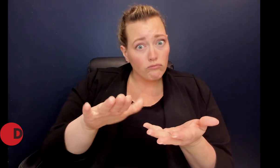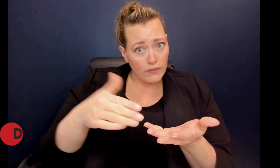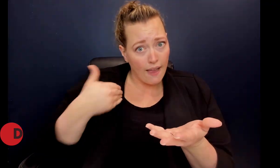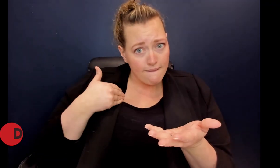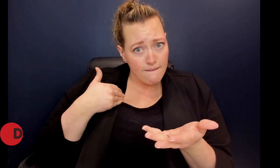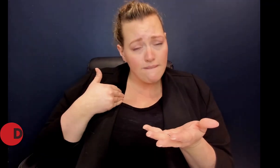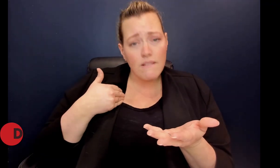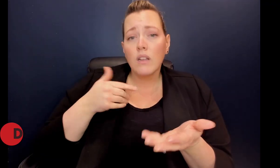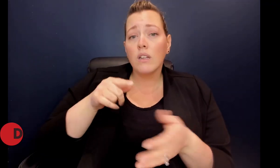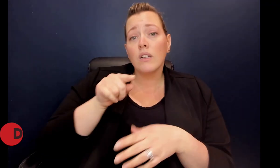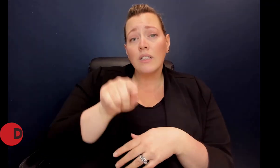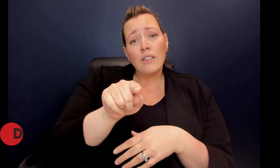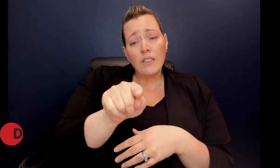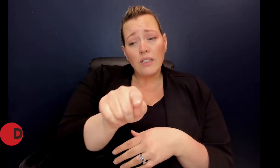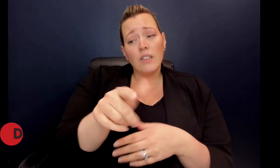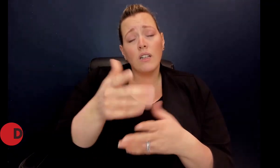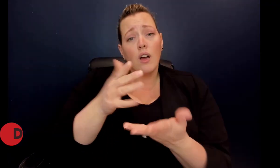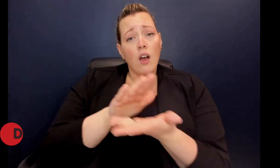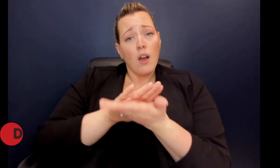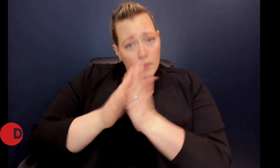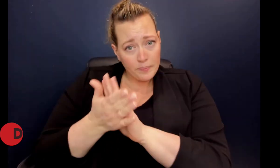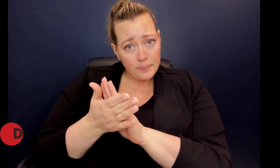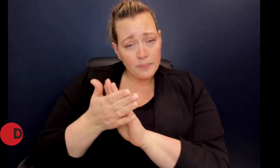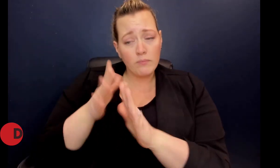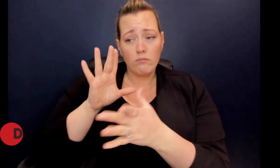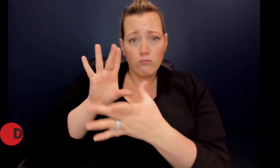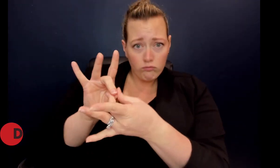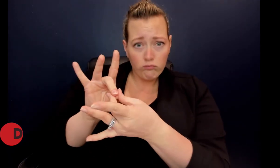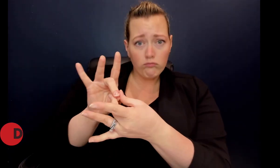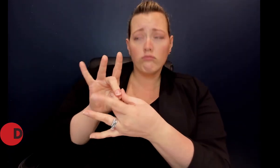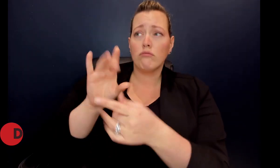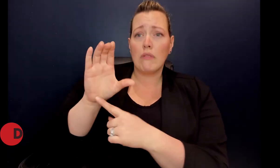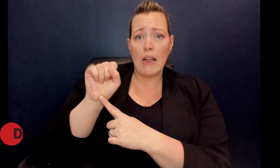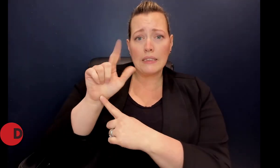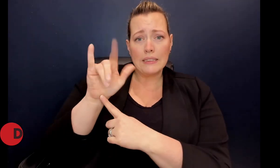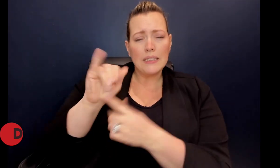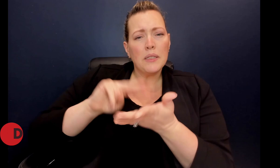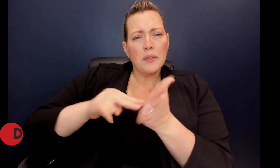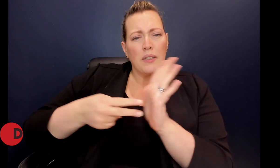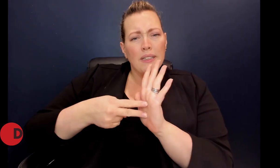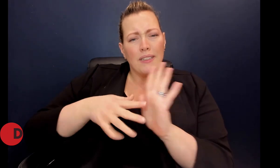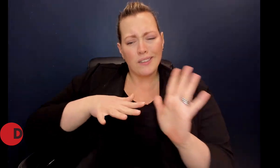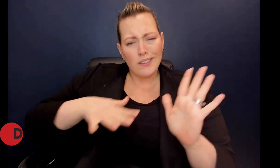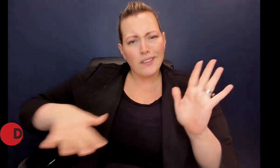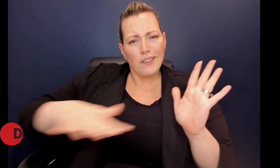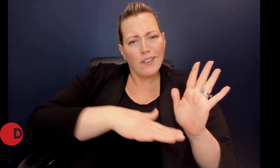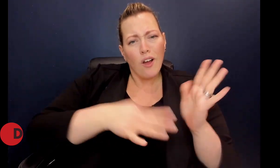There are benefits of being a CASLI member. It shows we know you